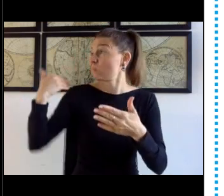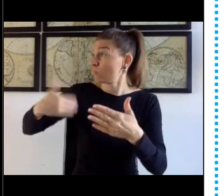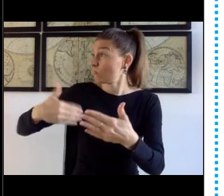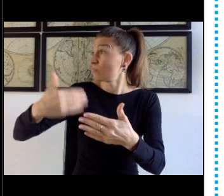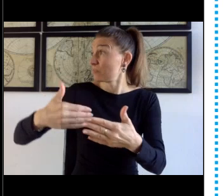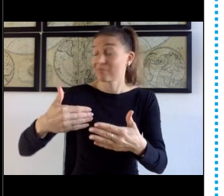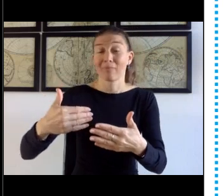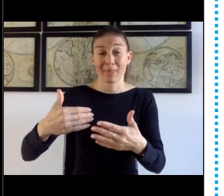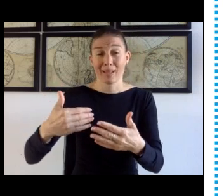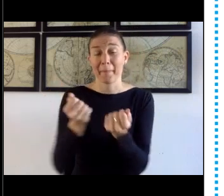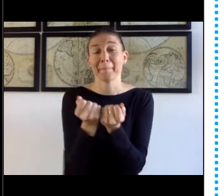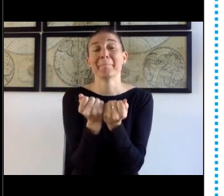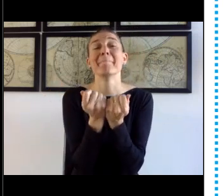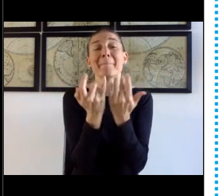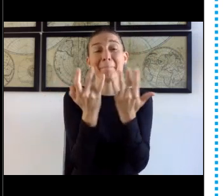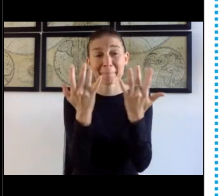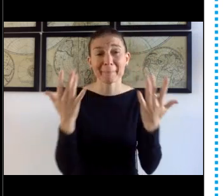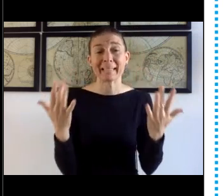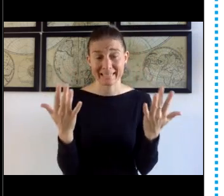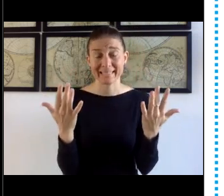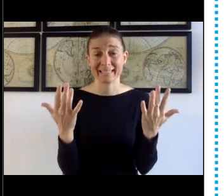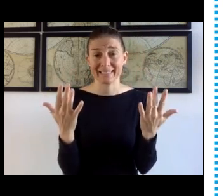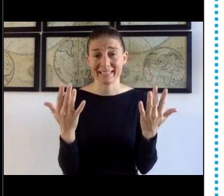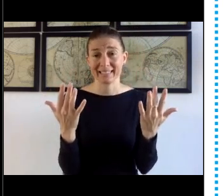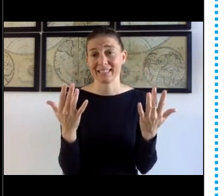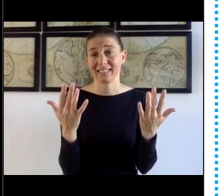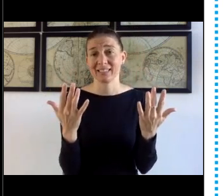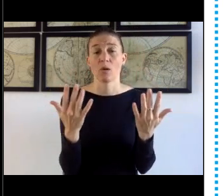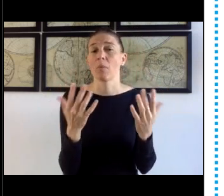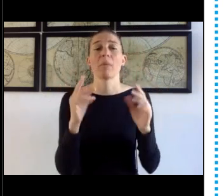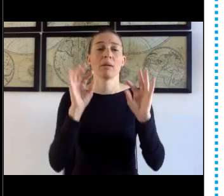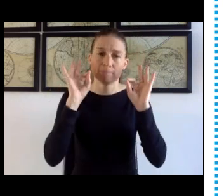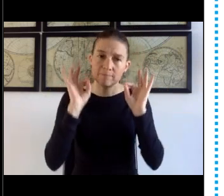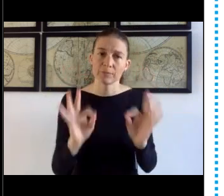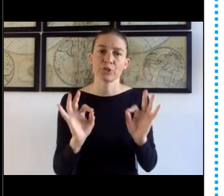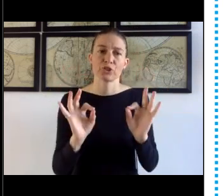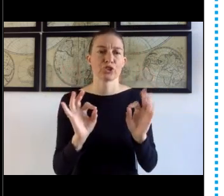I guess the problem is quite extensive so it's a shame this is still happening.